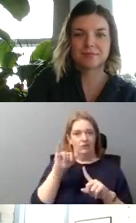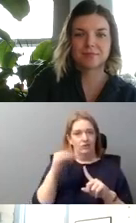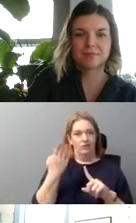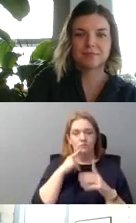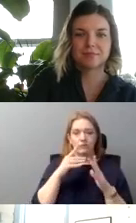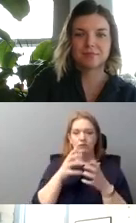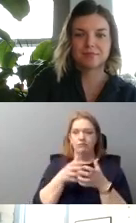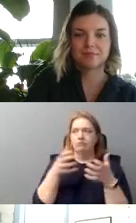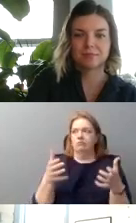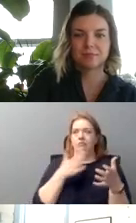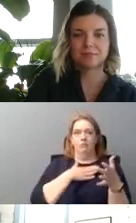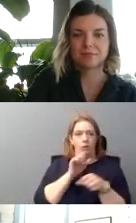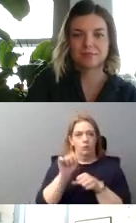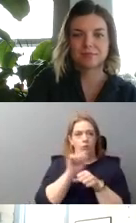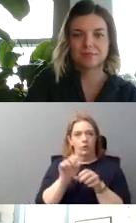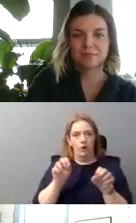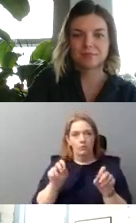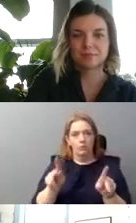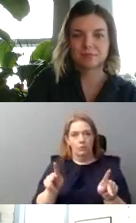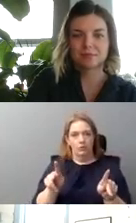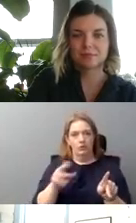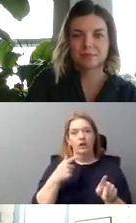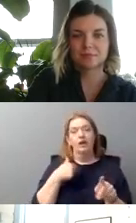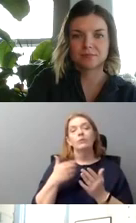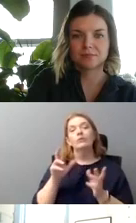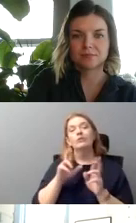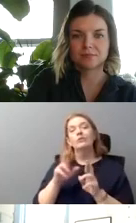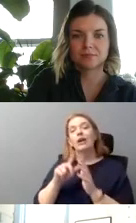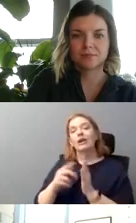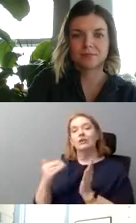work, and we're also about to really start digging into our archival project here, and